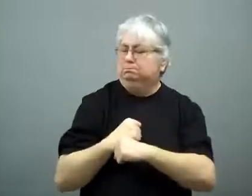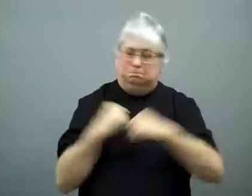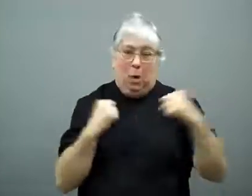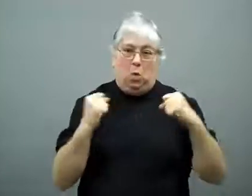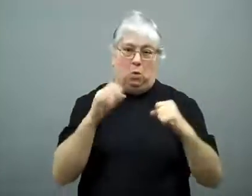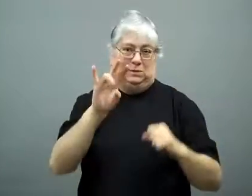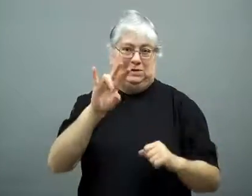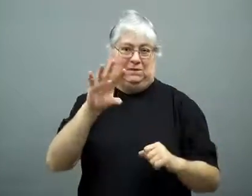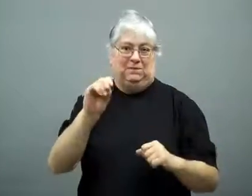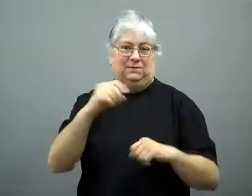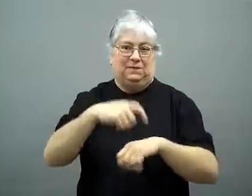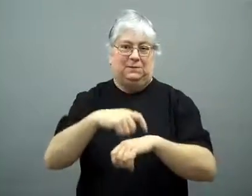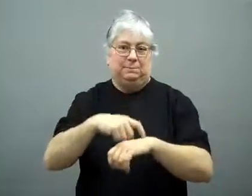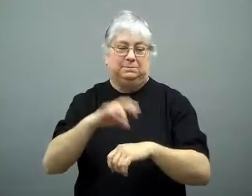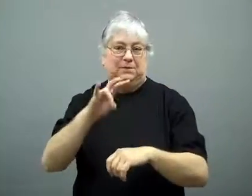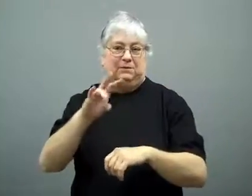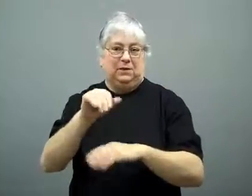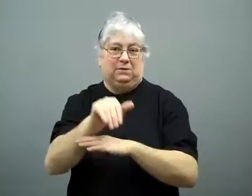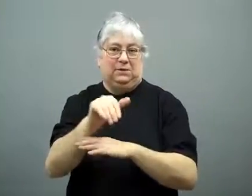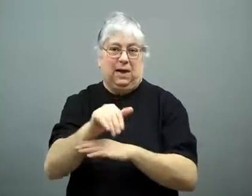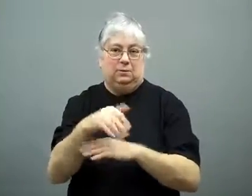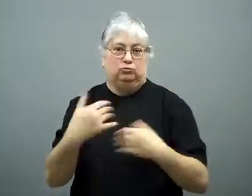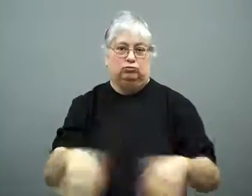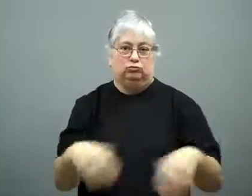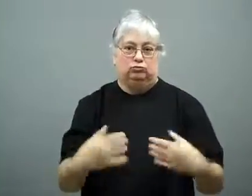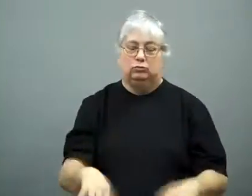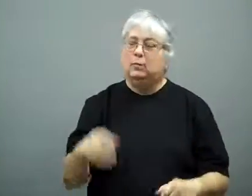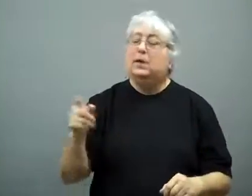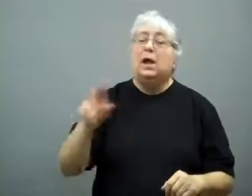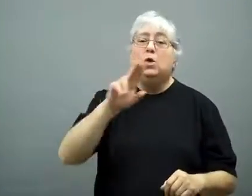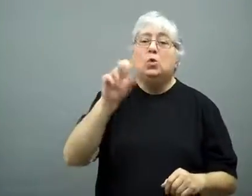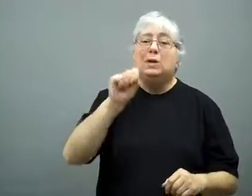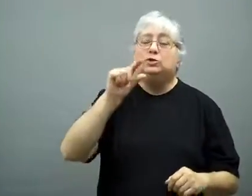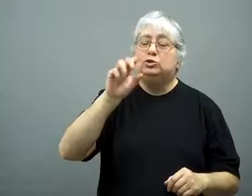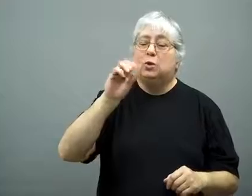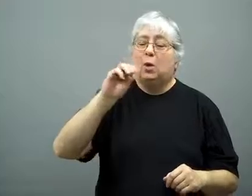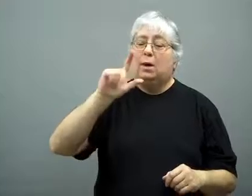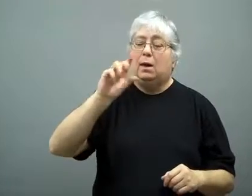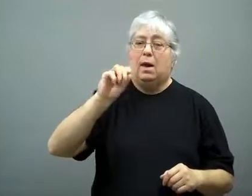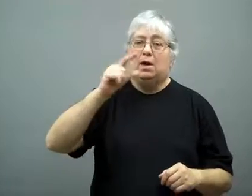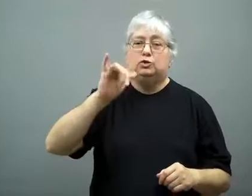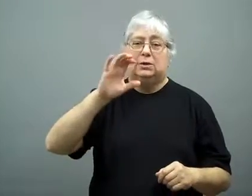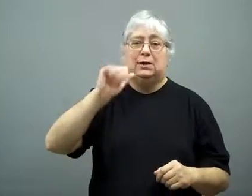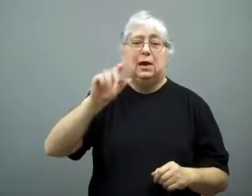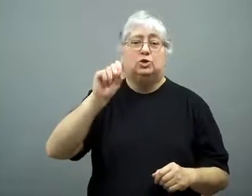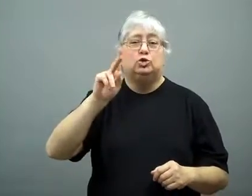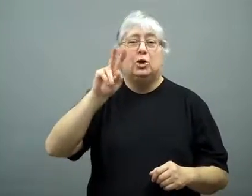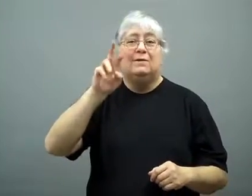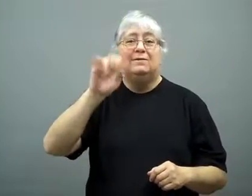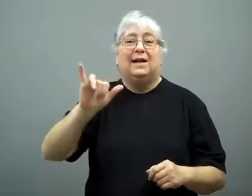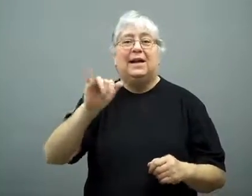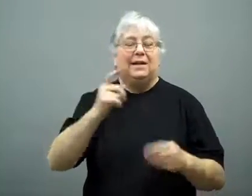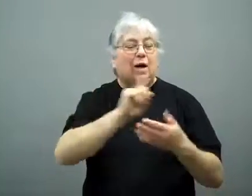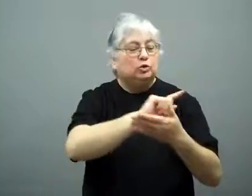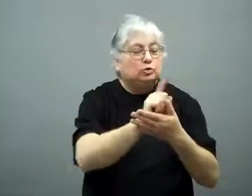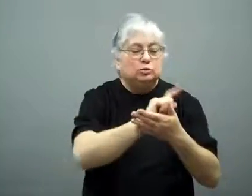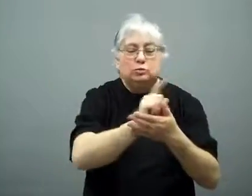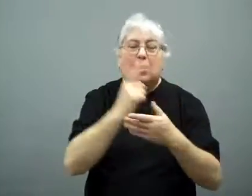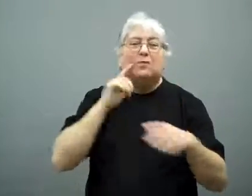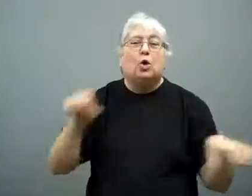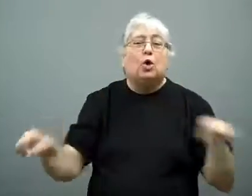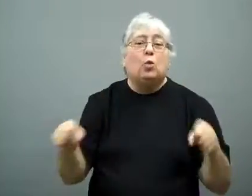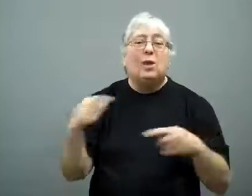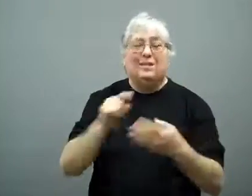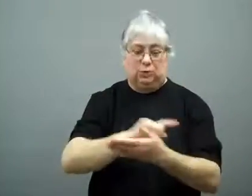Then there was a huge explosion at 7:50 pm.